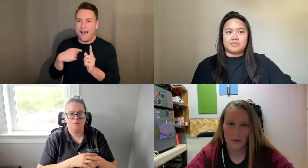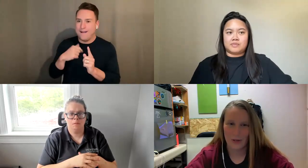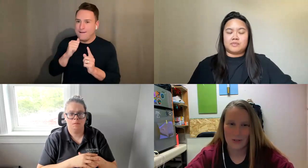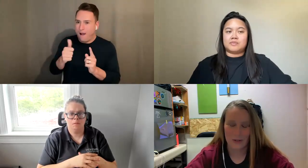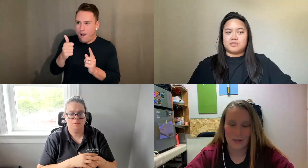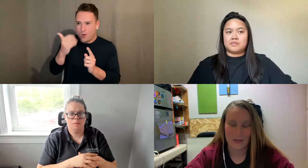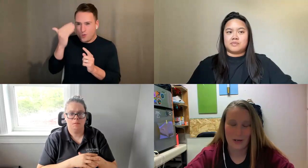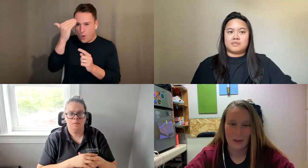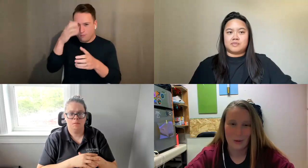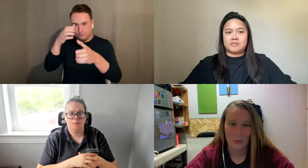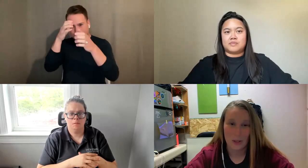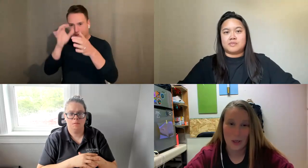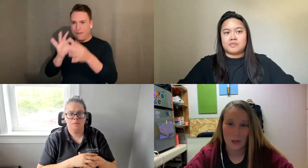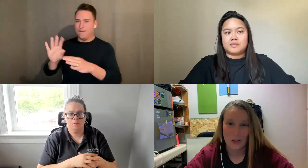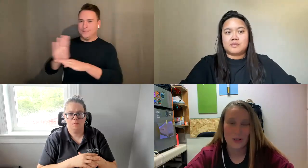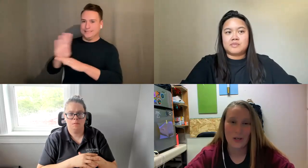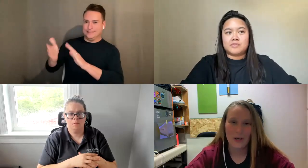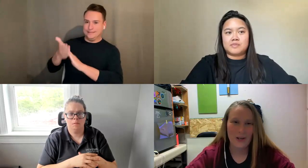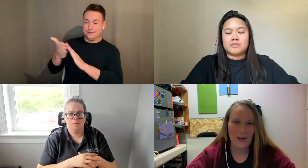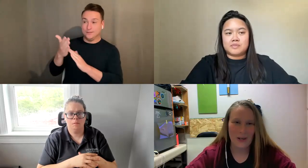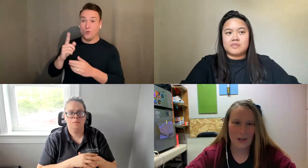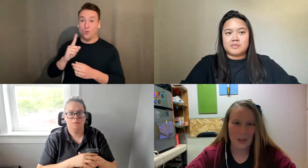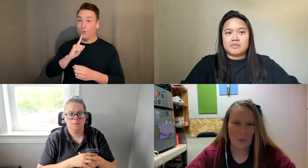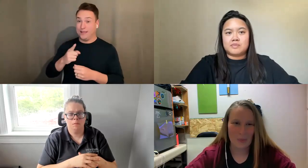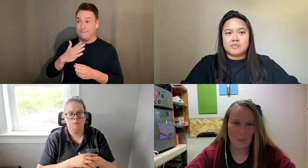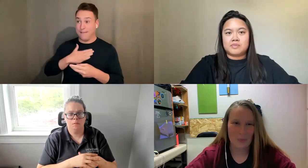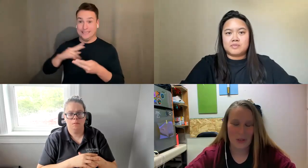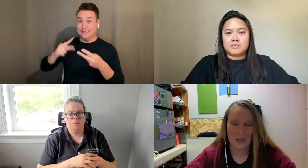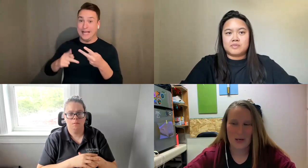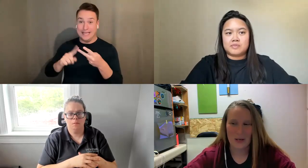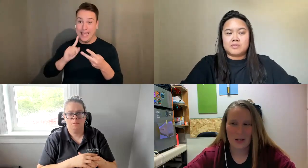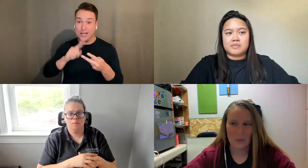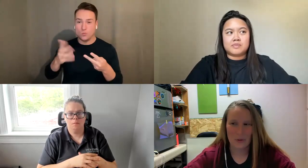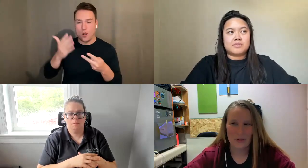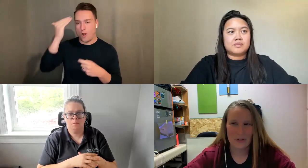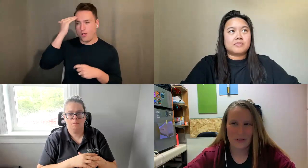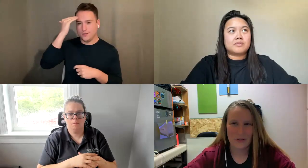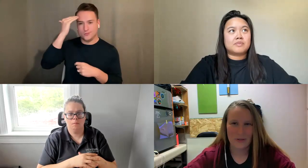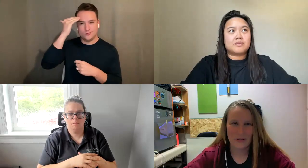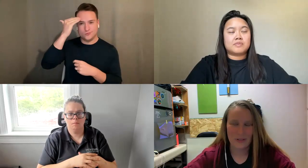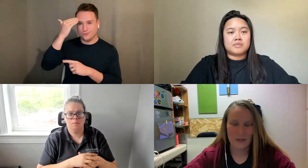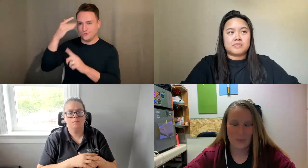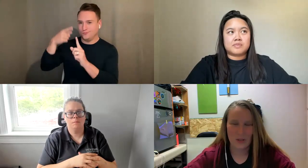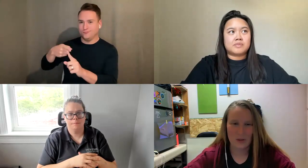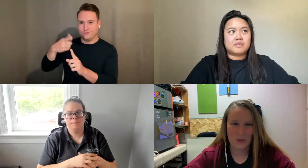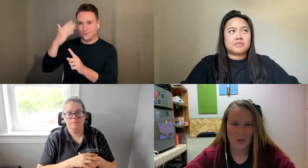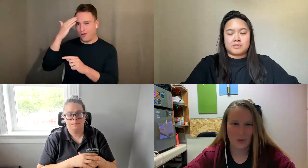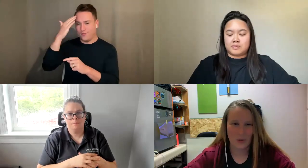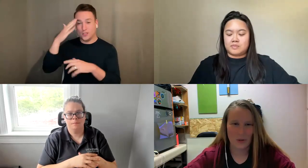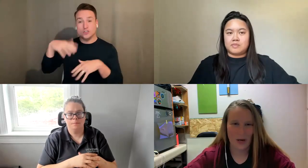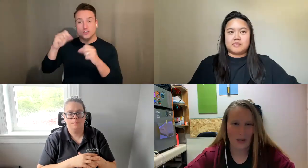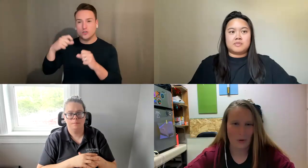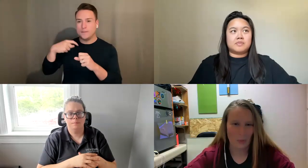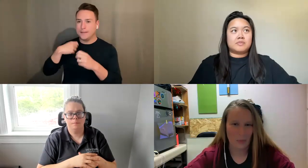So I guess the second thing would be knowledge because it took me years to learn how to open